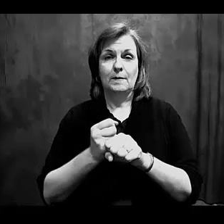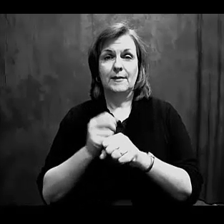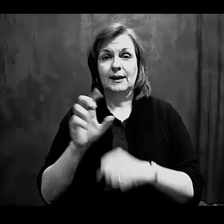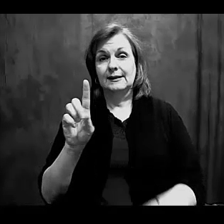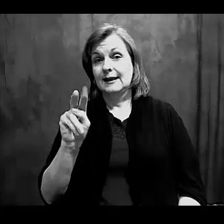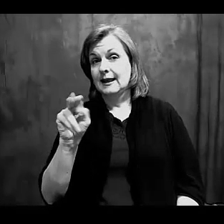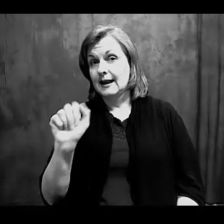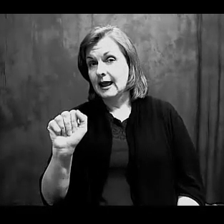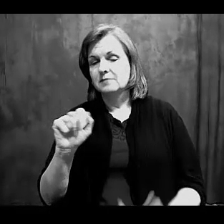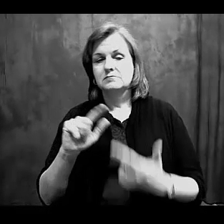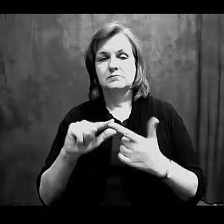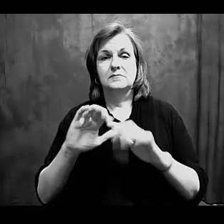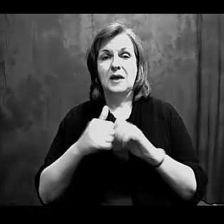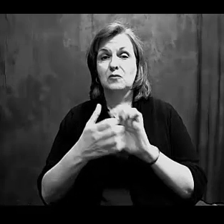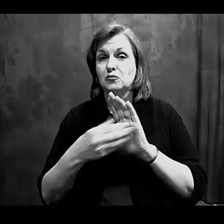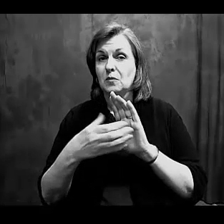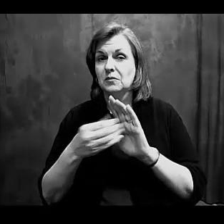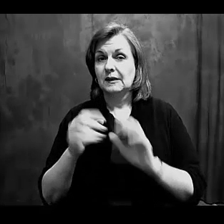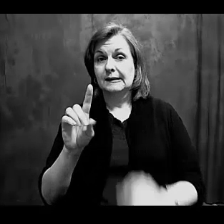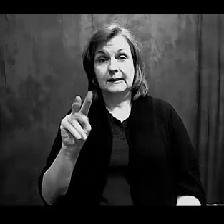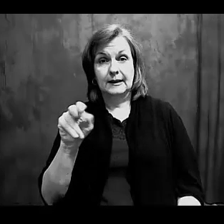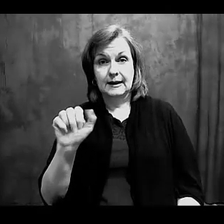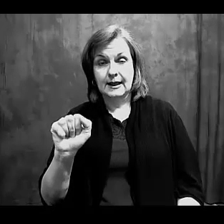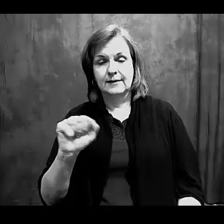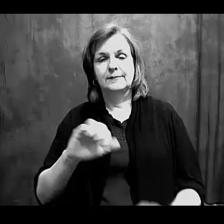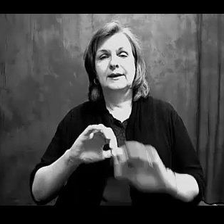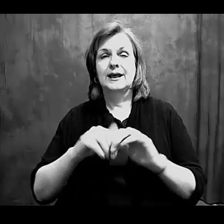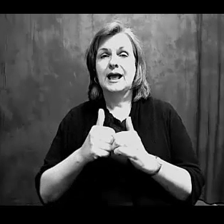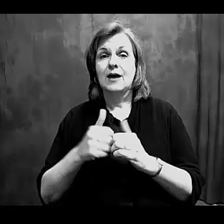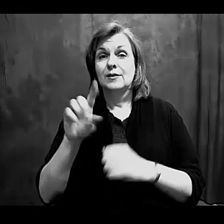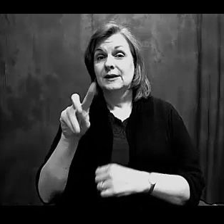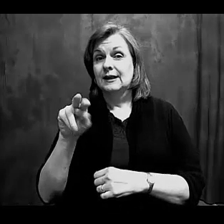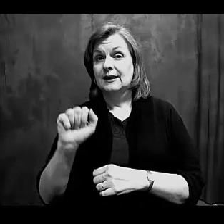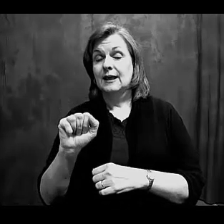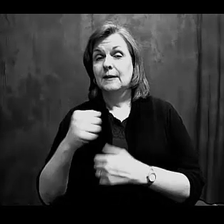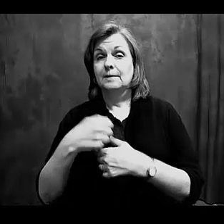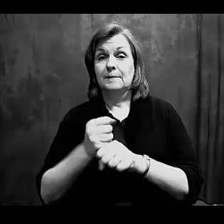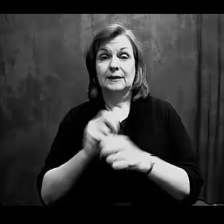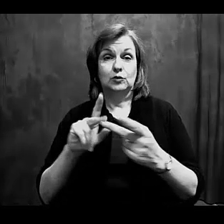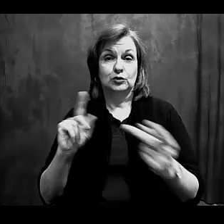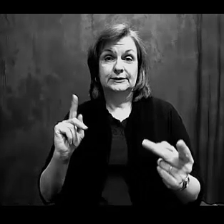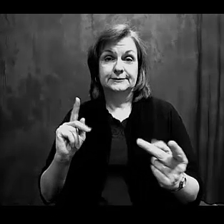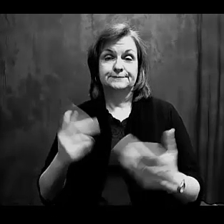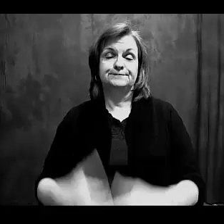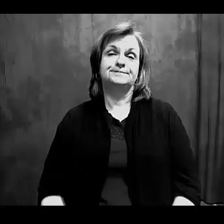replicated and how it's used in the coding of proteins